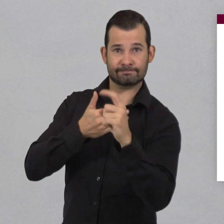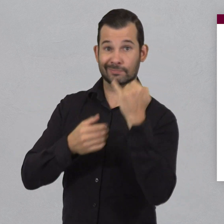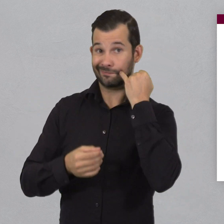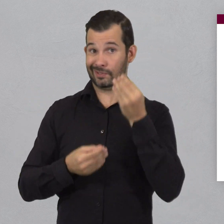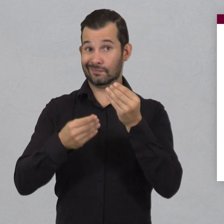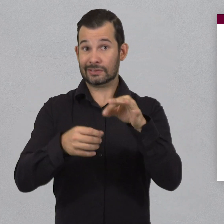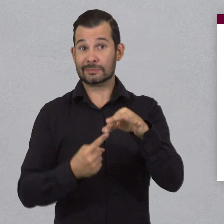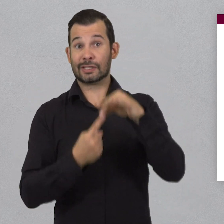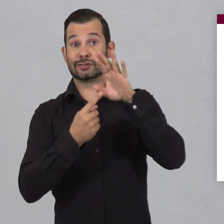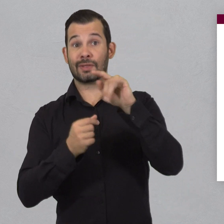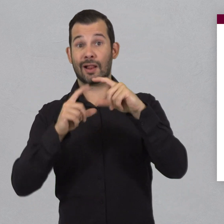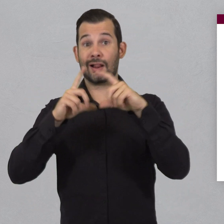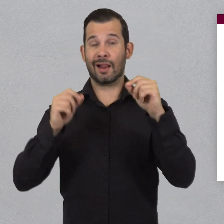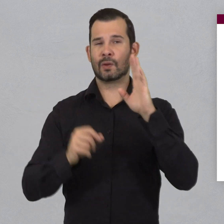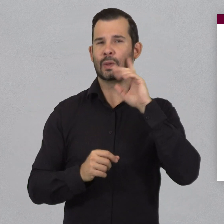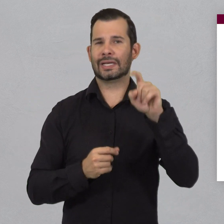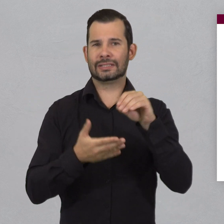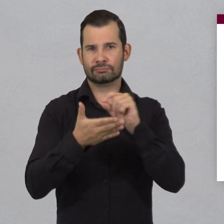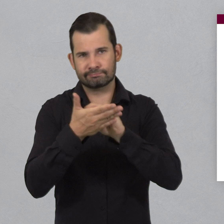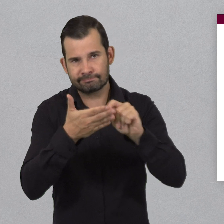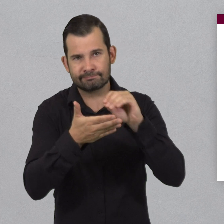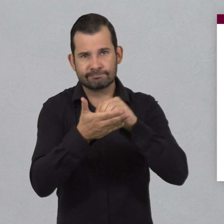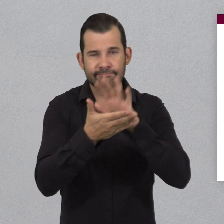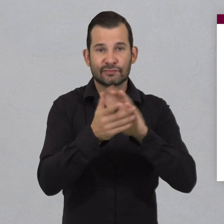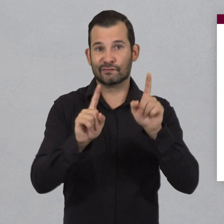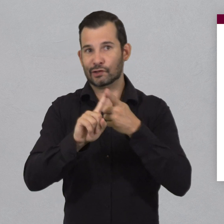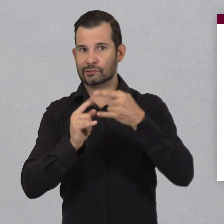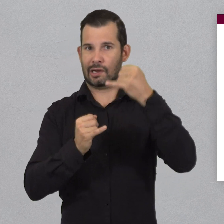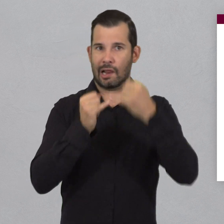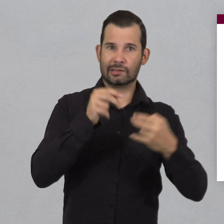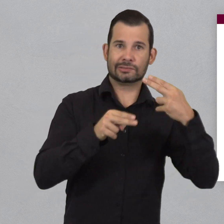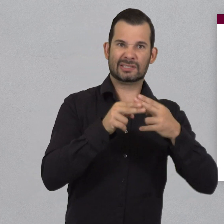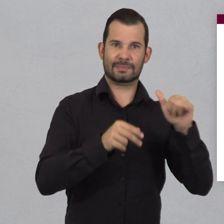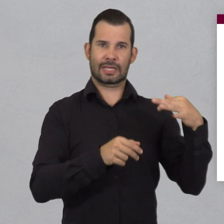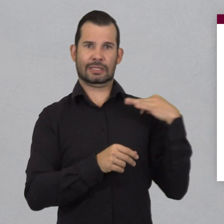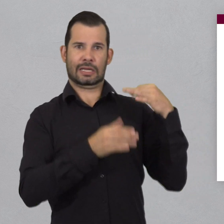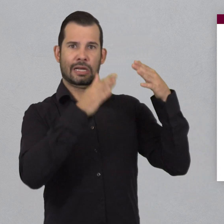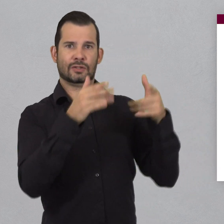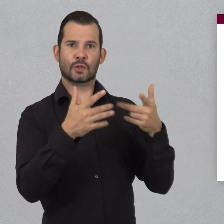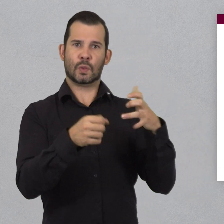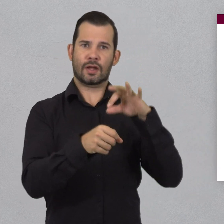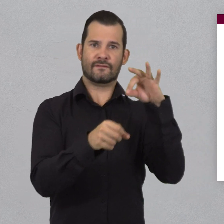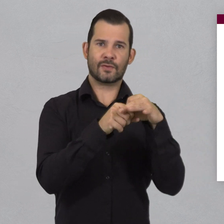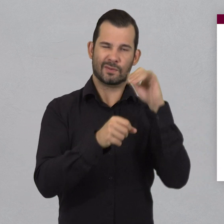are given a special ballot, you will need to write the first and last name of the candidate you want